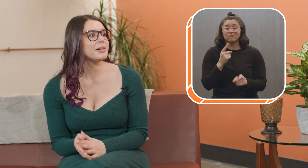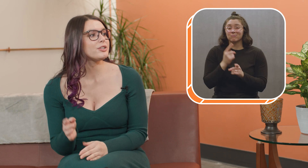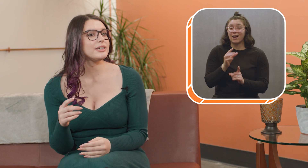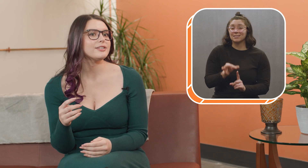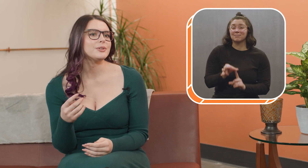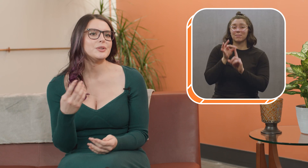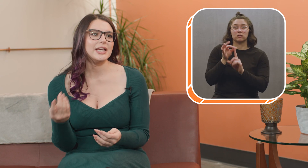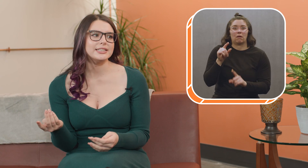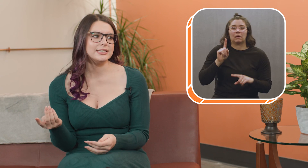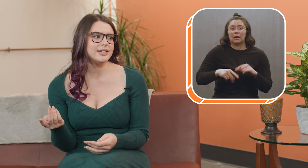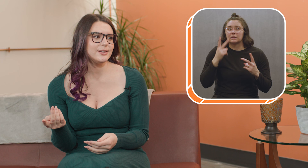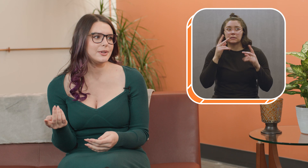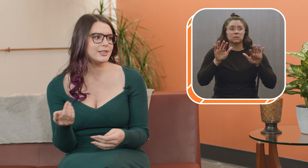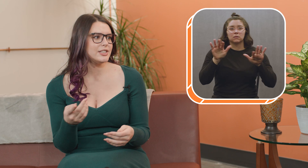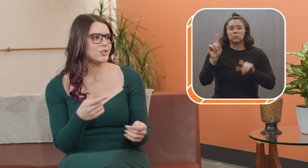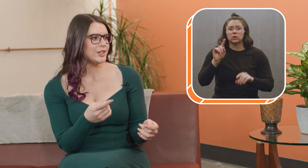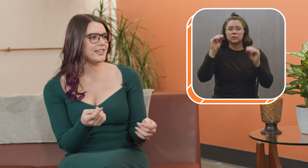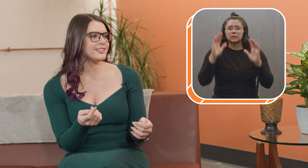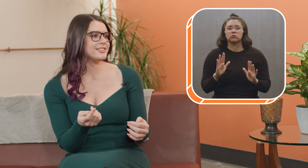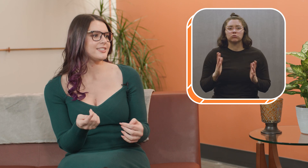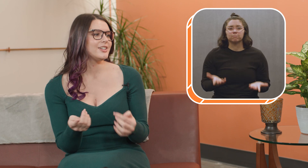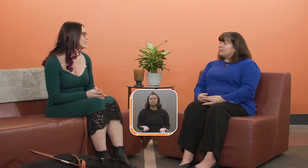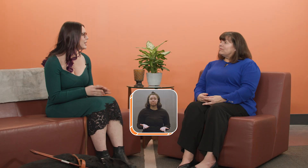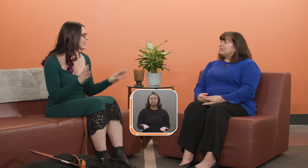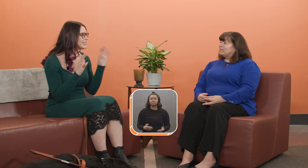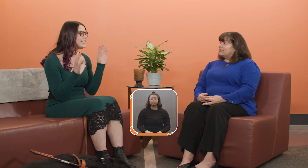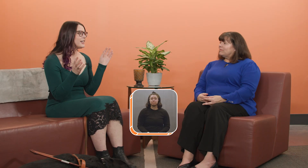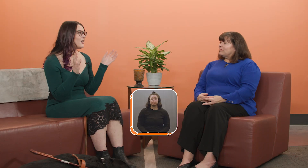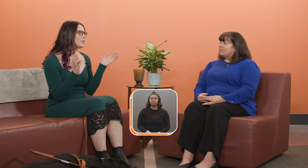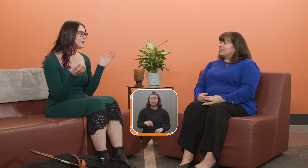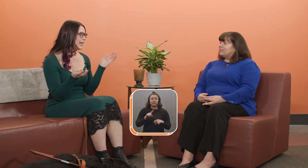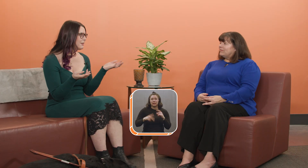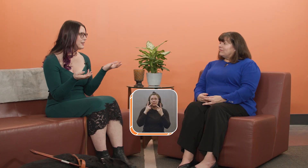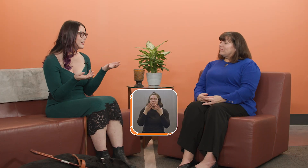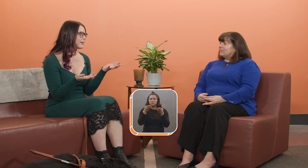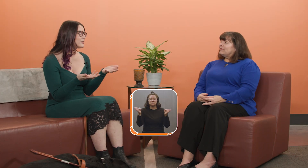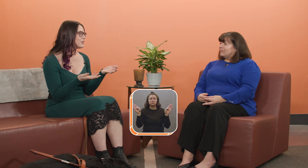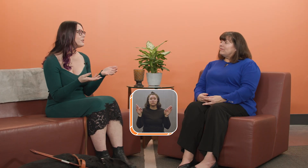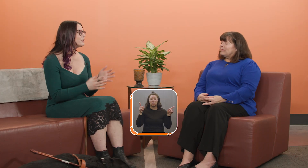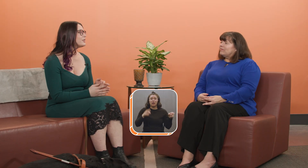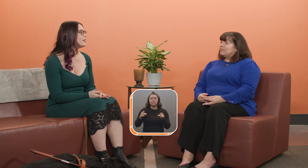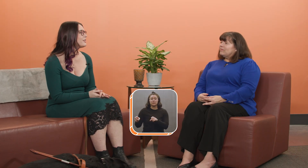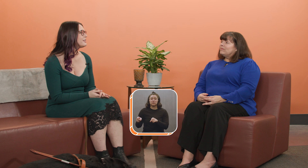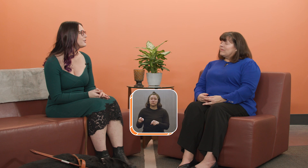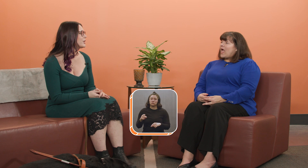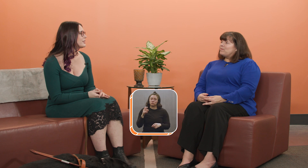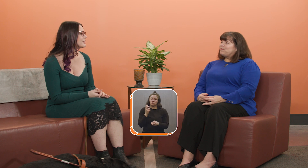Especially when you can't see where the teacher is or you can't see all of what's happening around you. It's really hard to voice.